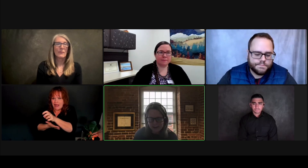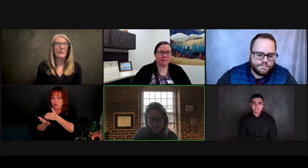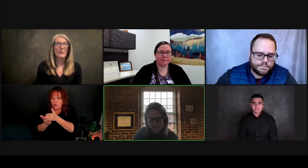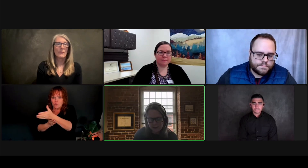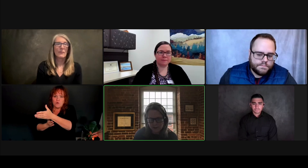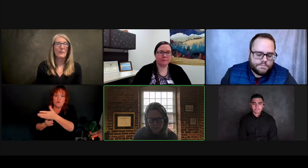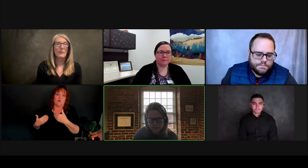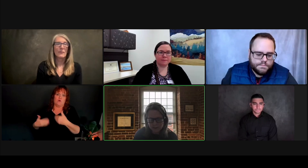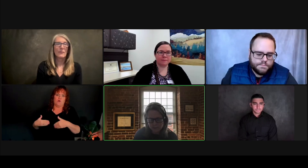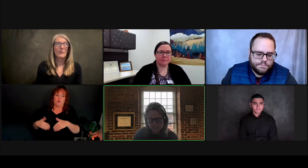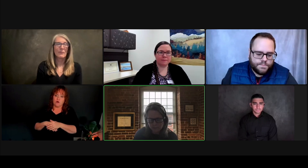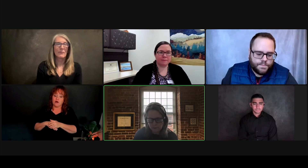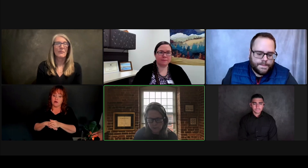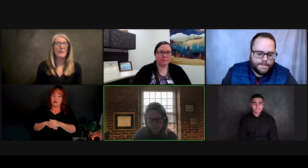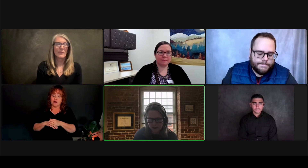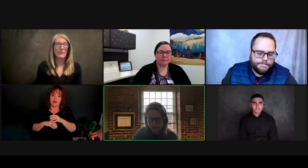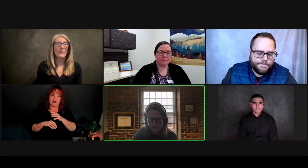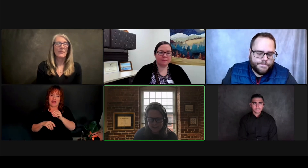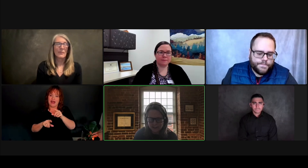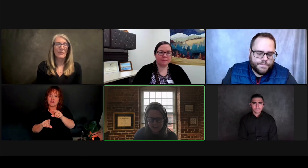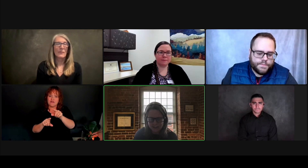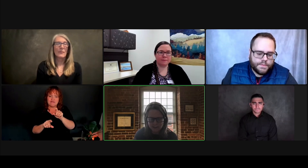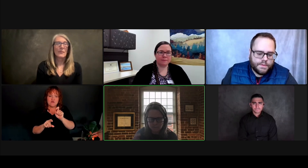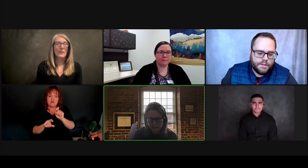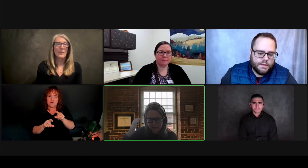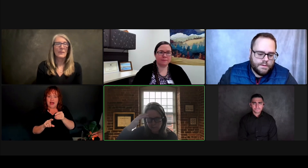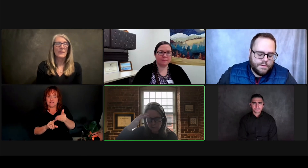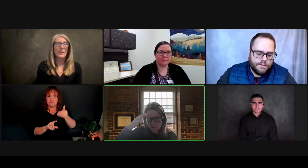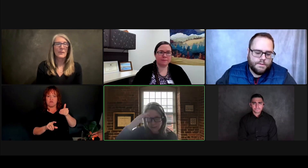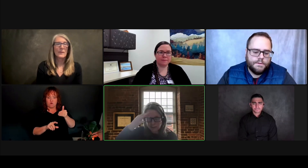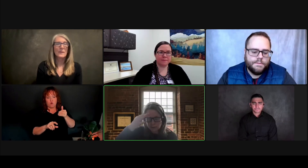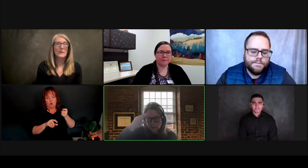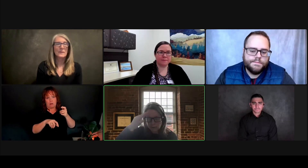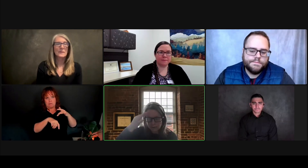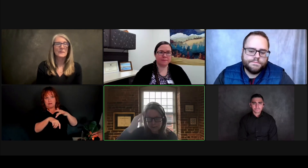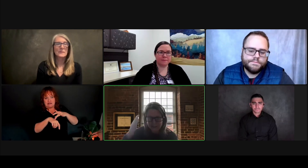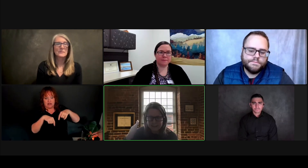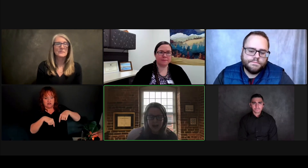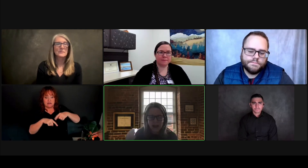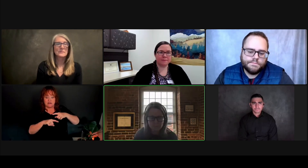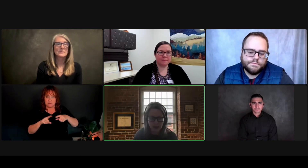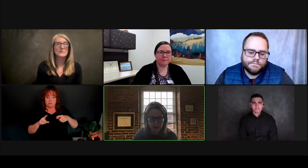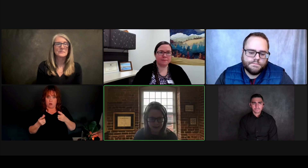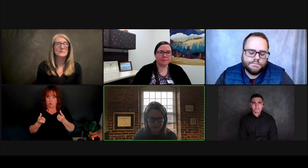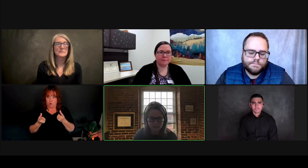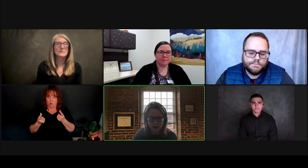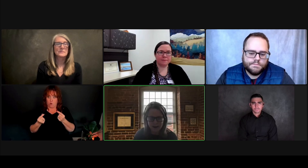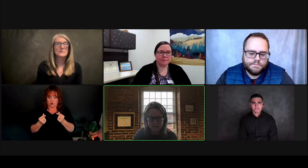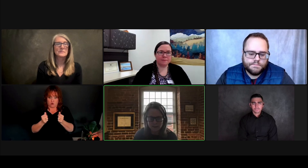And the question before kind of touched on this, but what to do in the timeline, right?